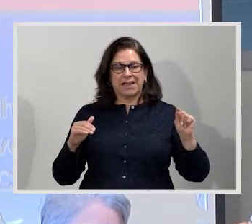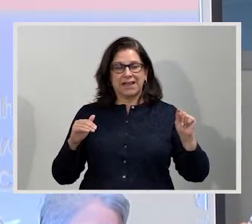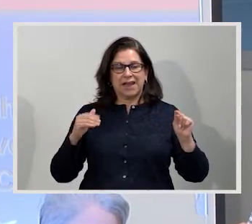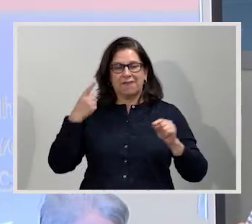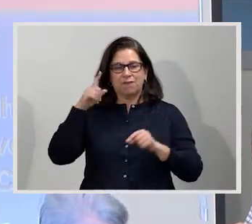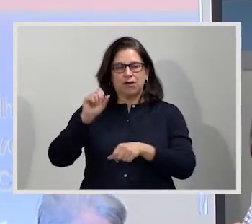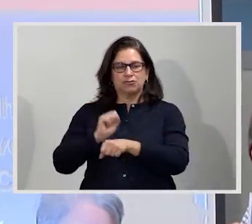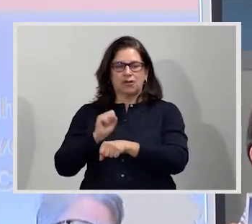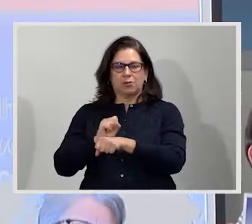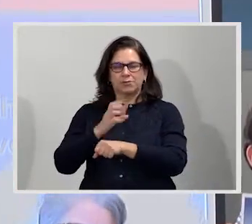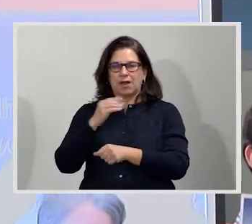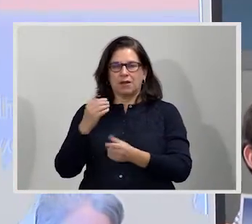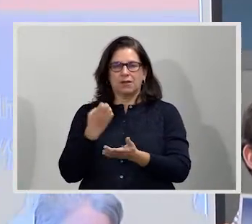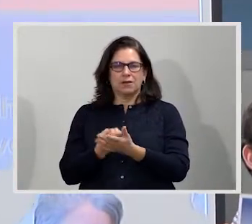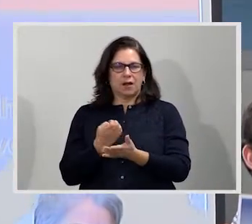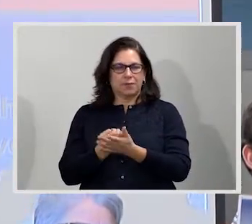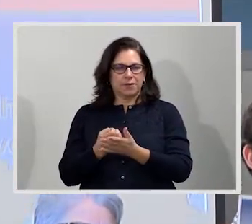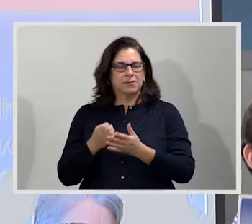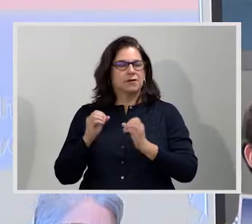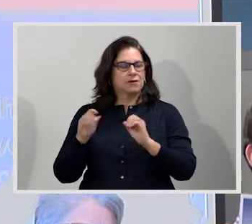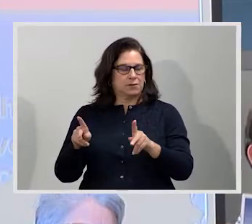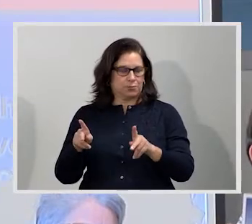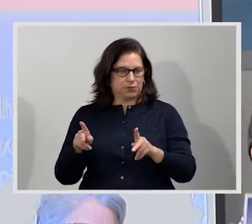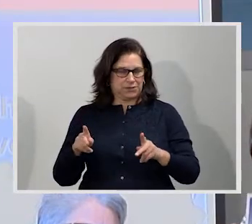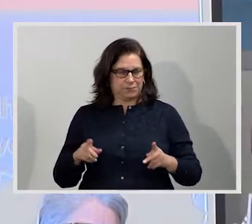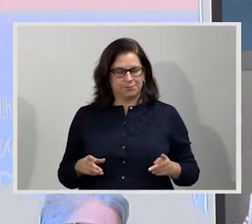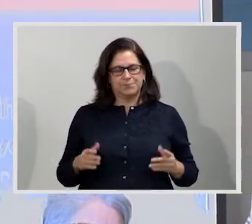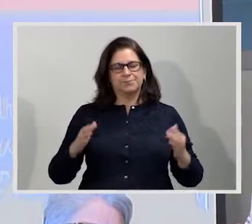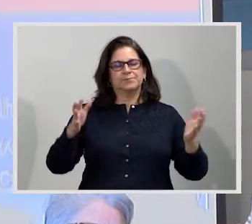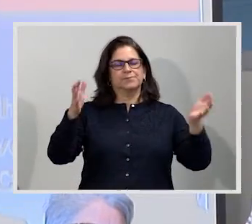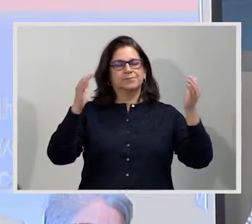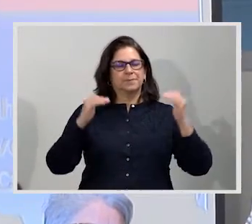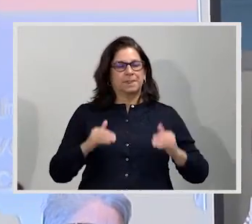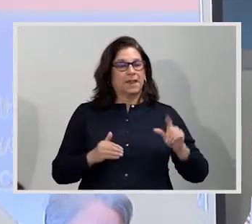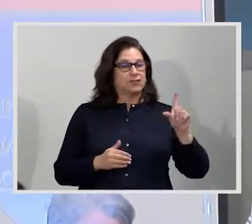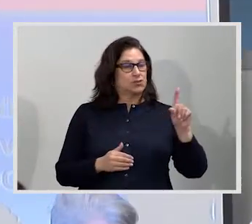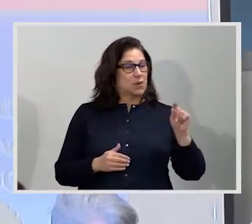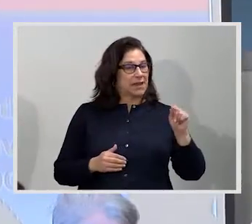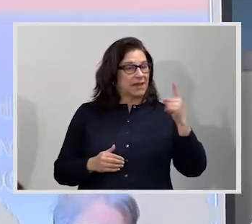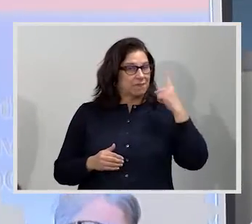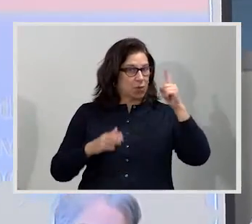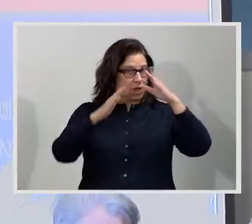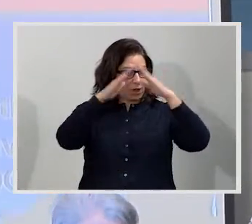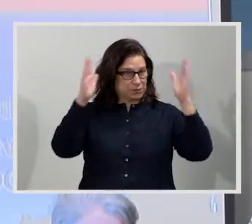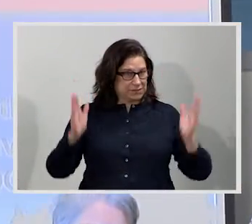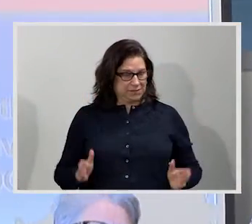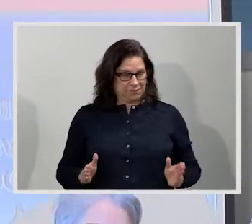OPPORTUNITY. $20 FOR HOUSING, ESPECIALLY EAST OF THE RIVER.